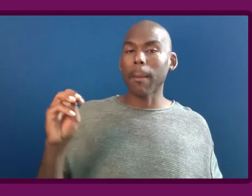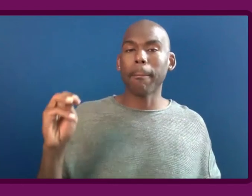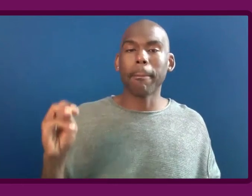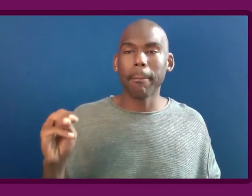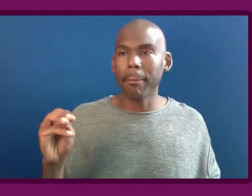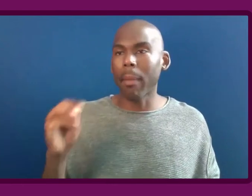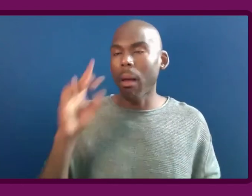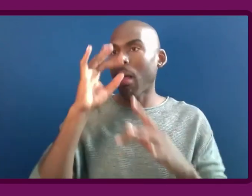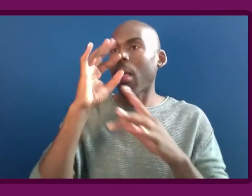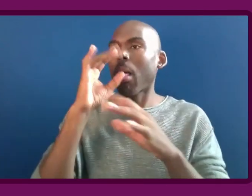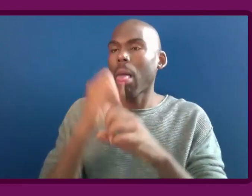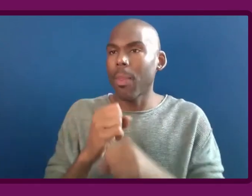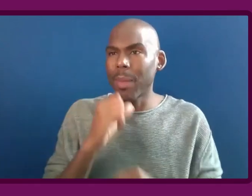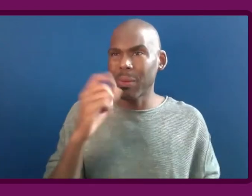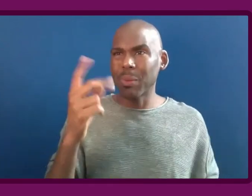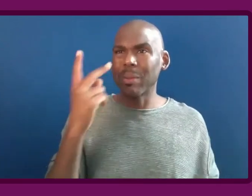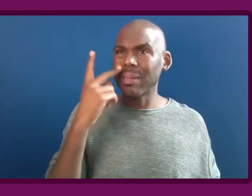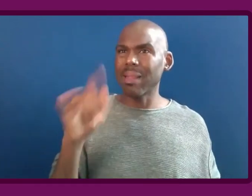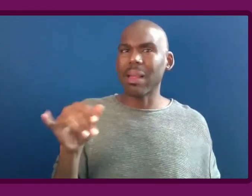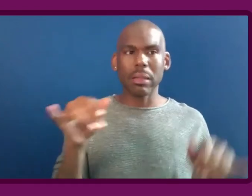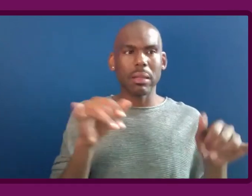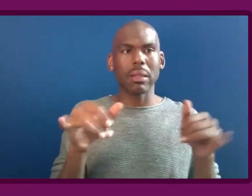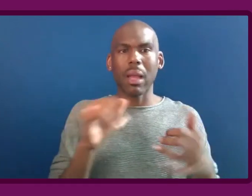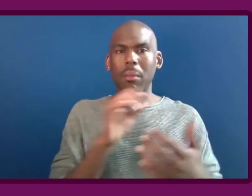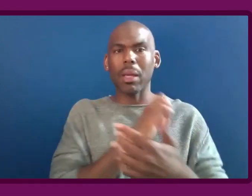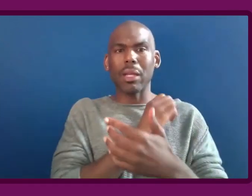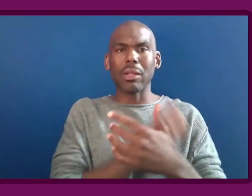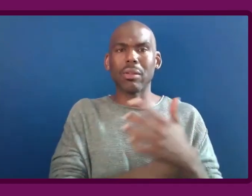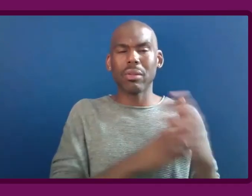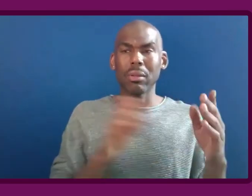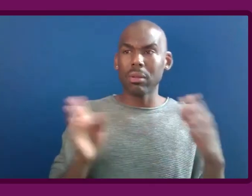Because it's happening, because it's her. Even her, with all the privilege that she's had,